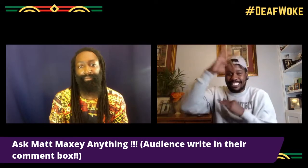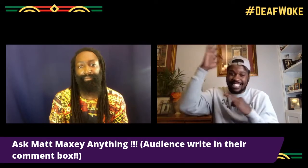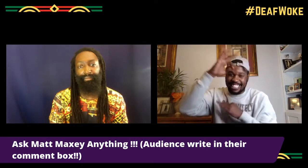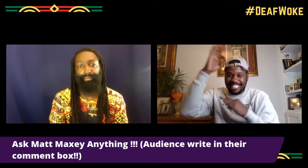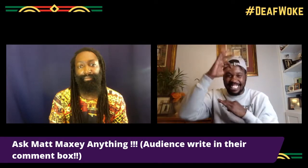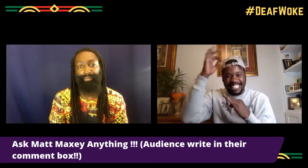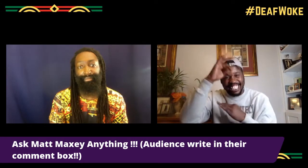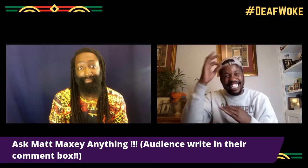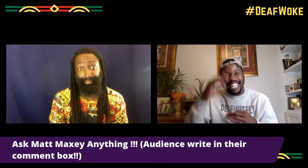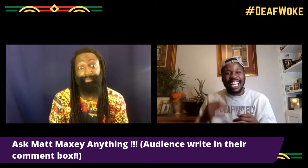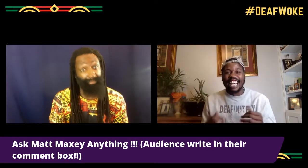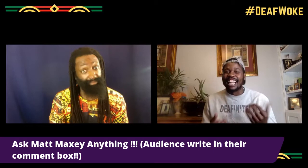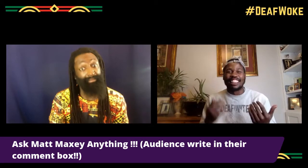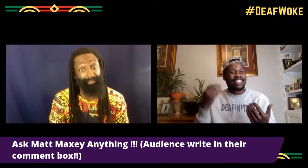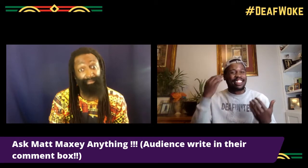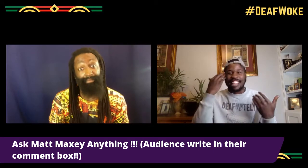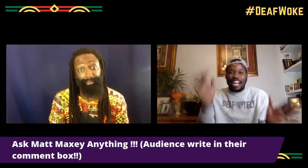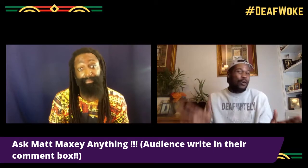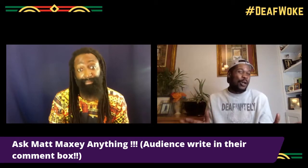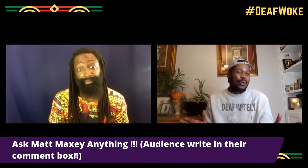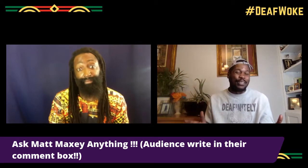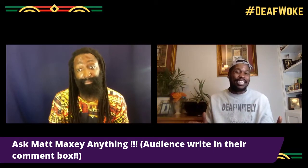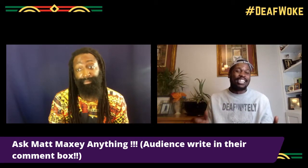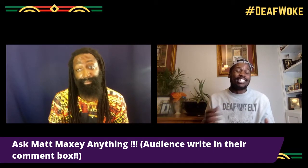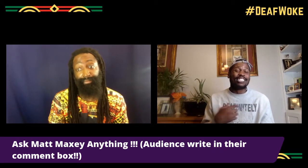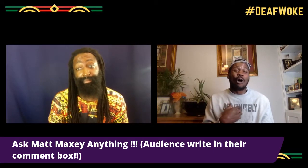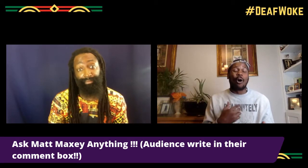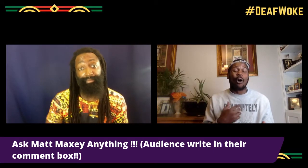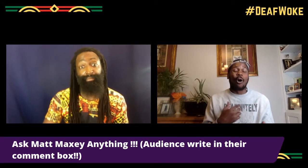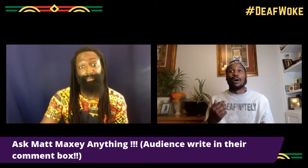Most of the time artists are just, they just don't know.